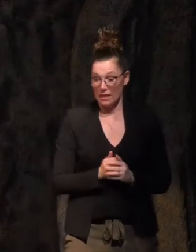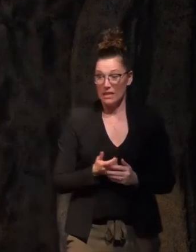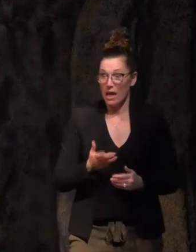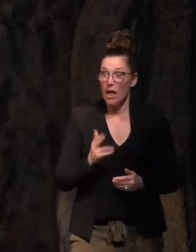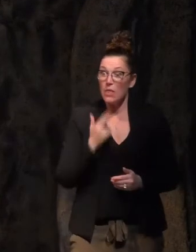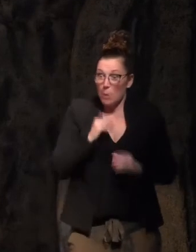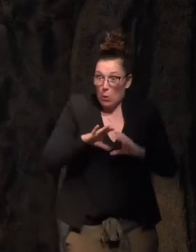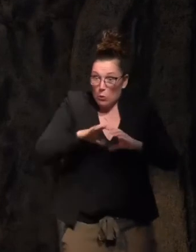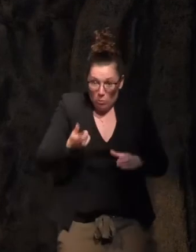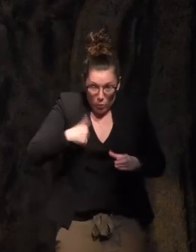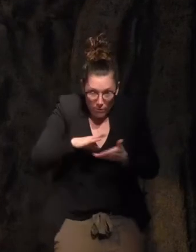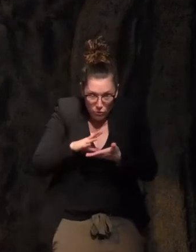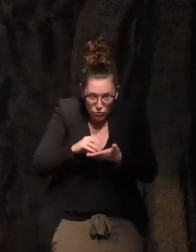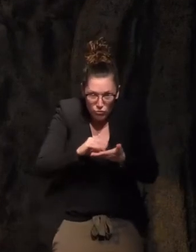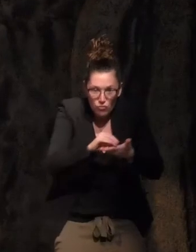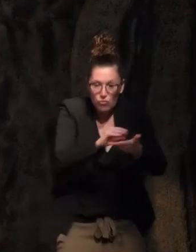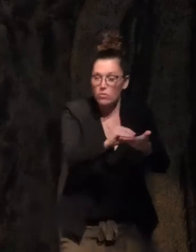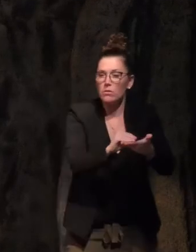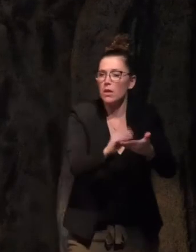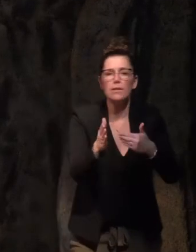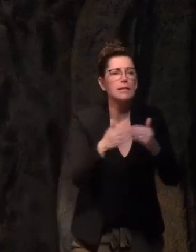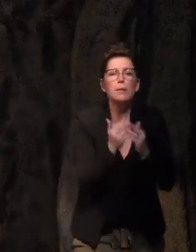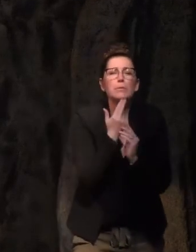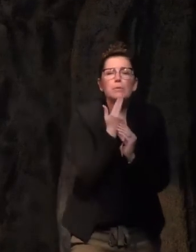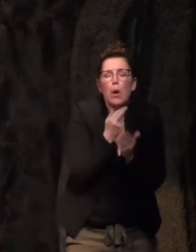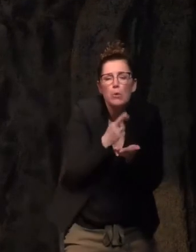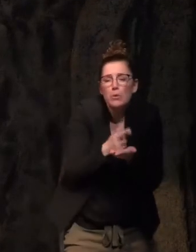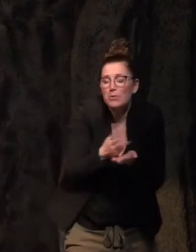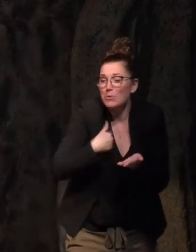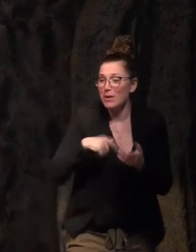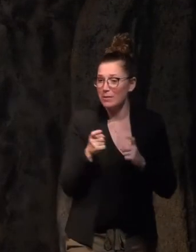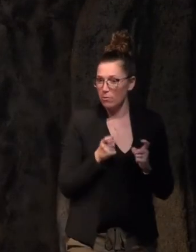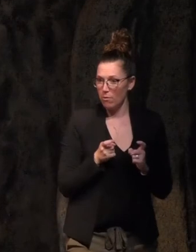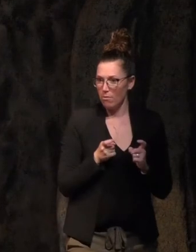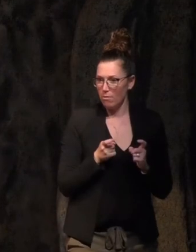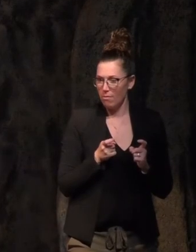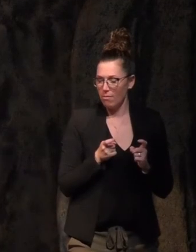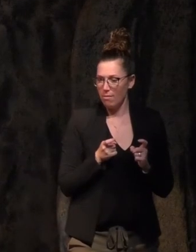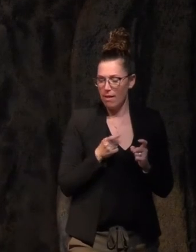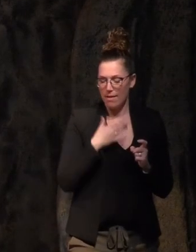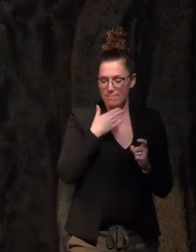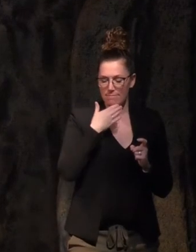is that however small the resource we control is, it's almost always more than the individual artists